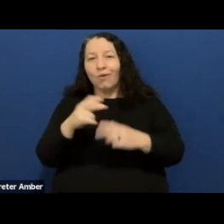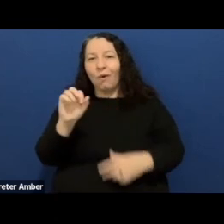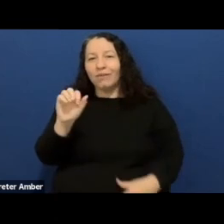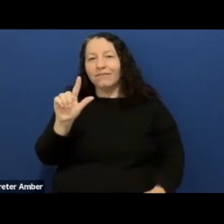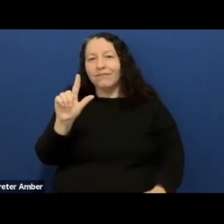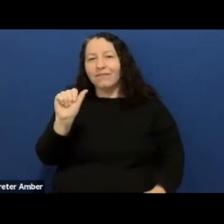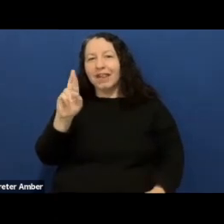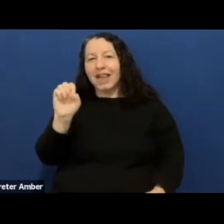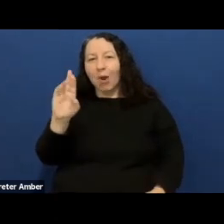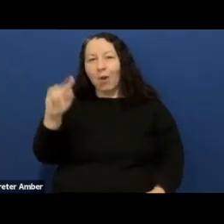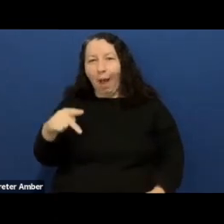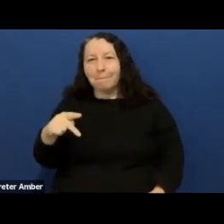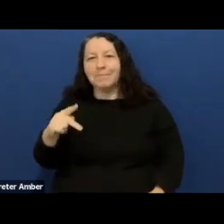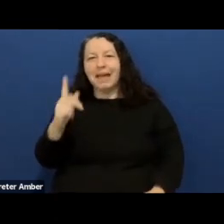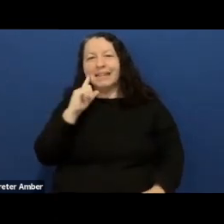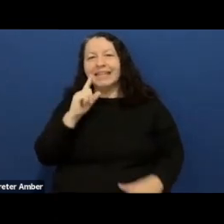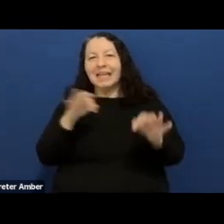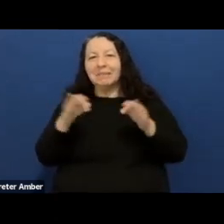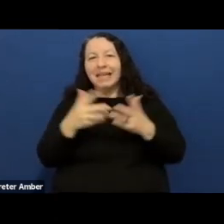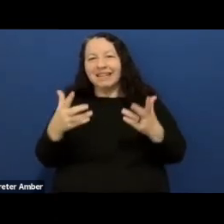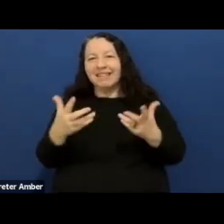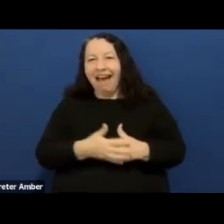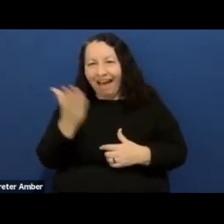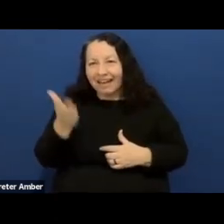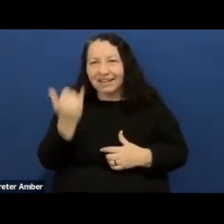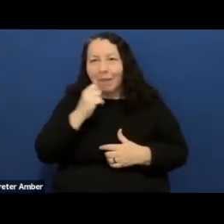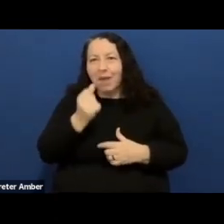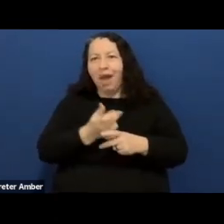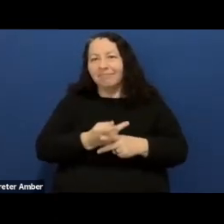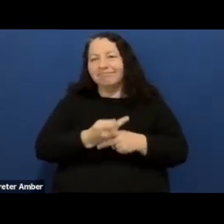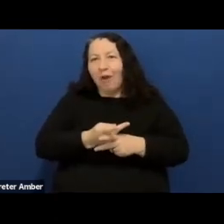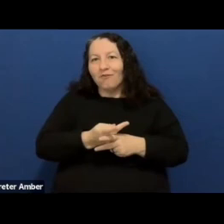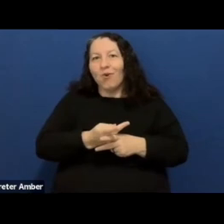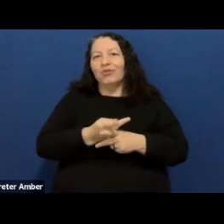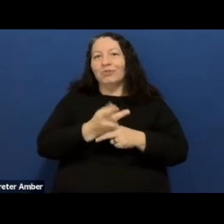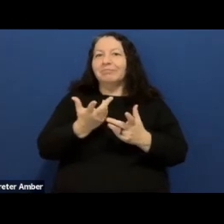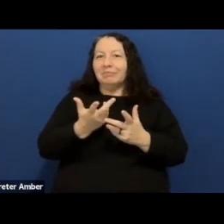This is called Flare-Up, something I continue to experience quite a lot if I’m not careful